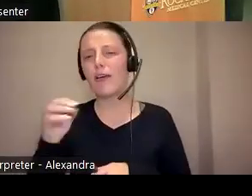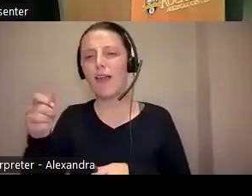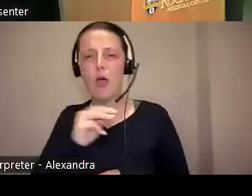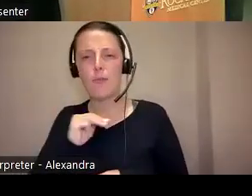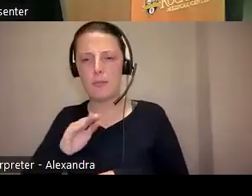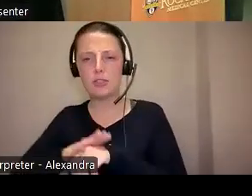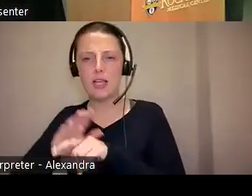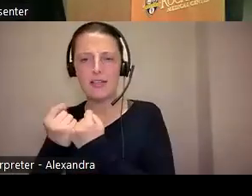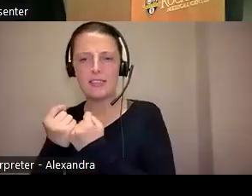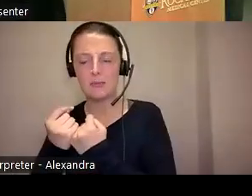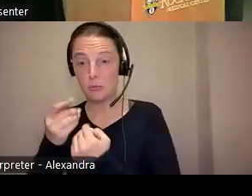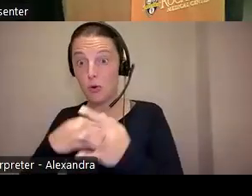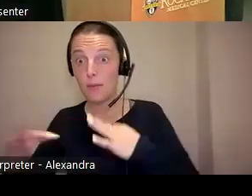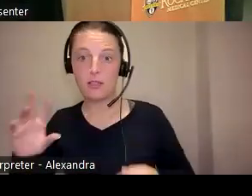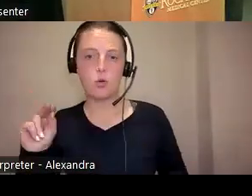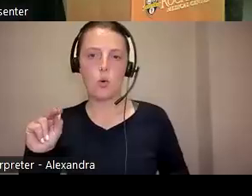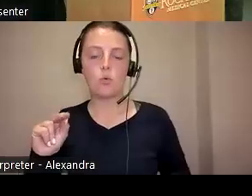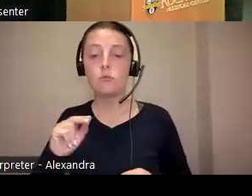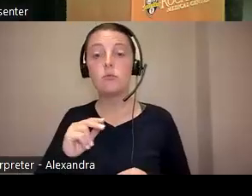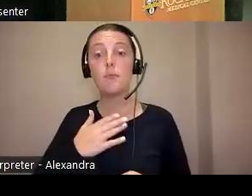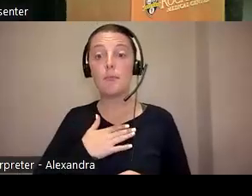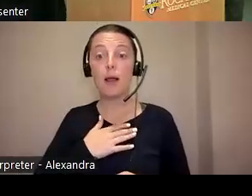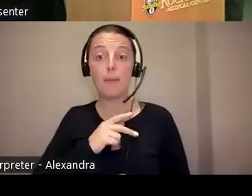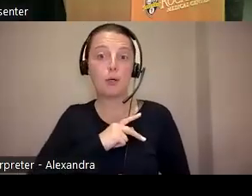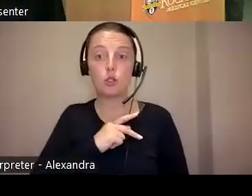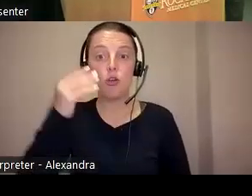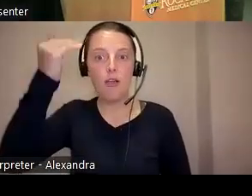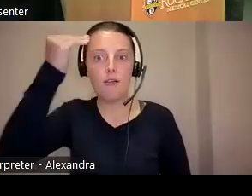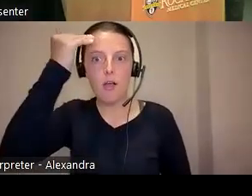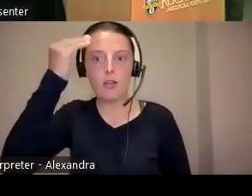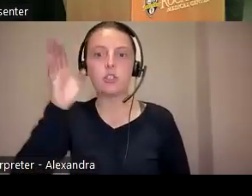knowledge of what it's like to live with mental health diagnosis and substance use